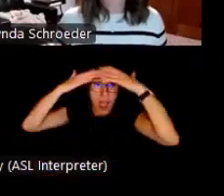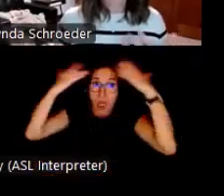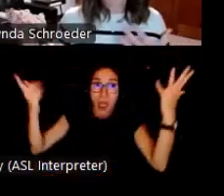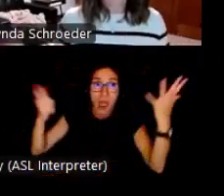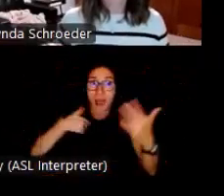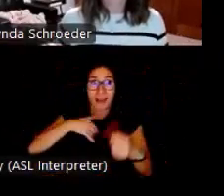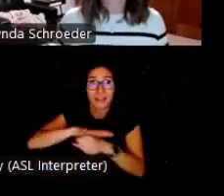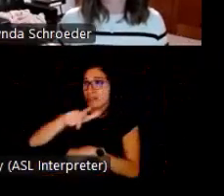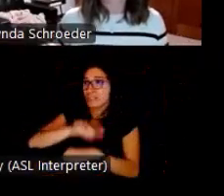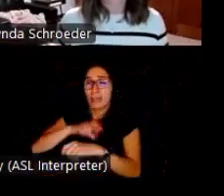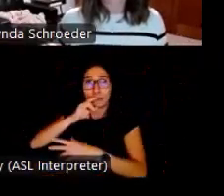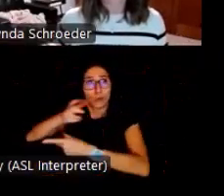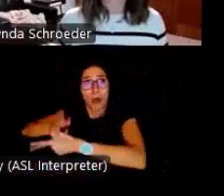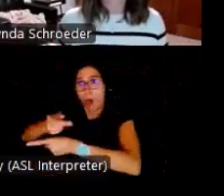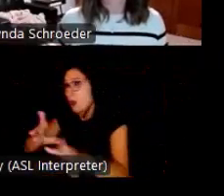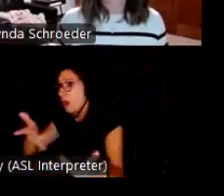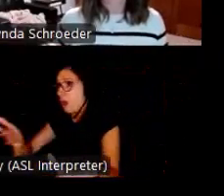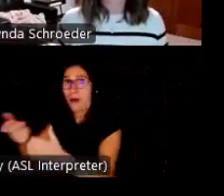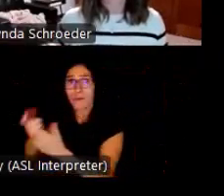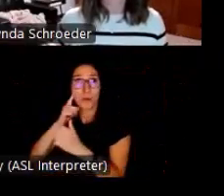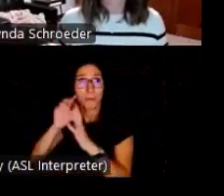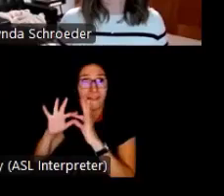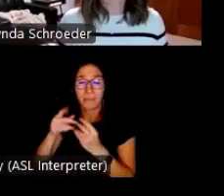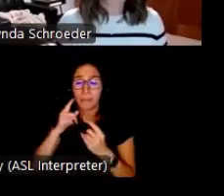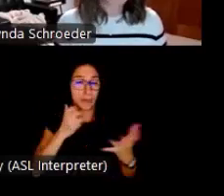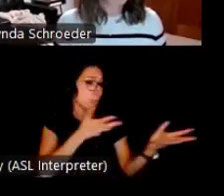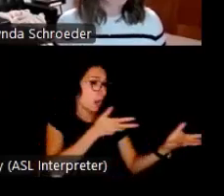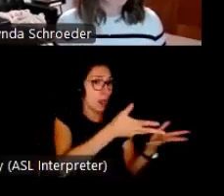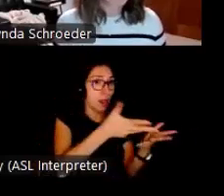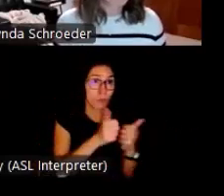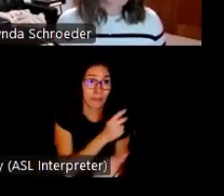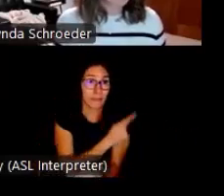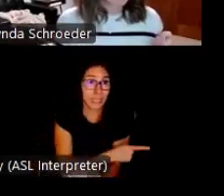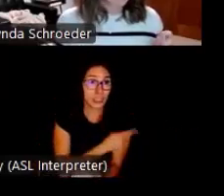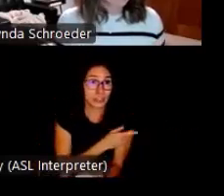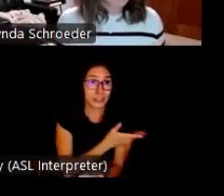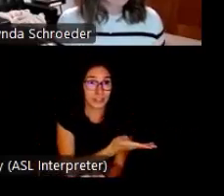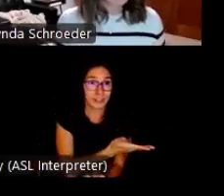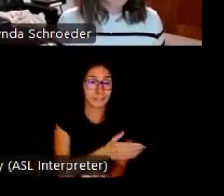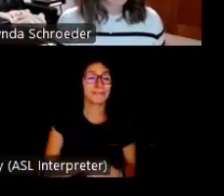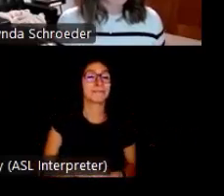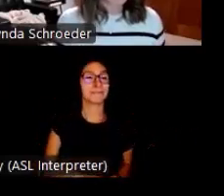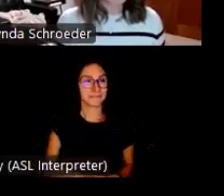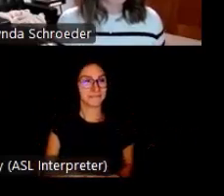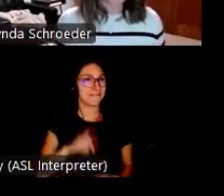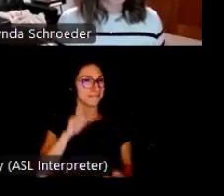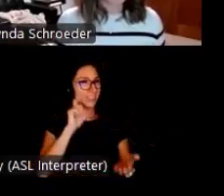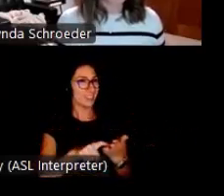because I'm so busy taking care of patients. And that's an example of knowledge translation, where